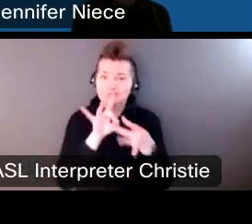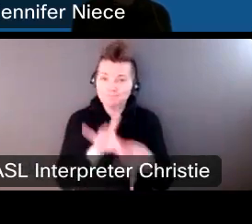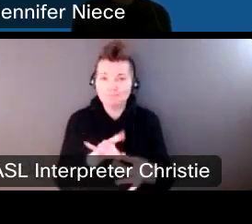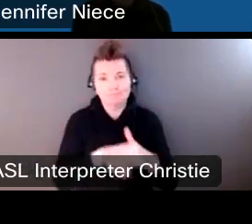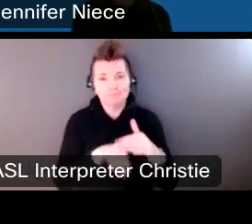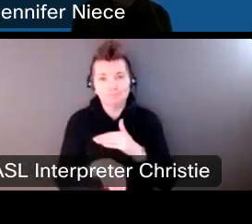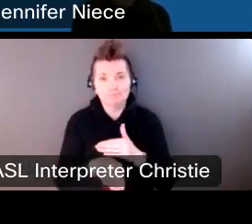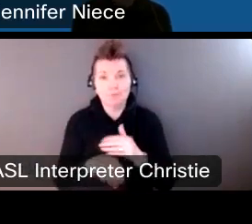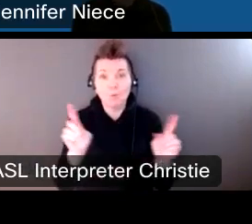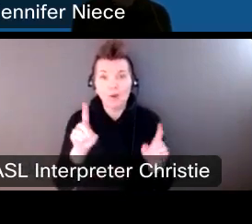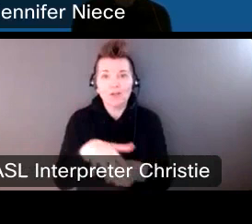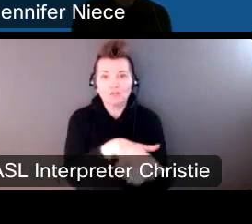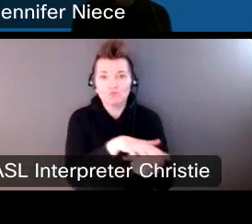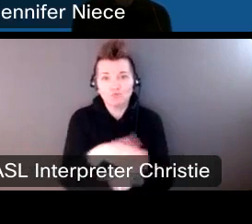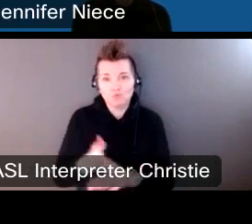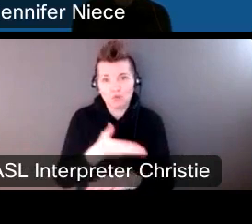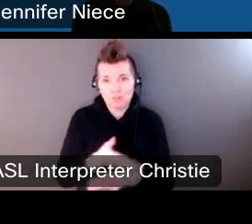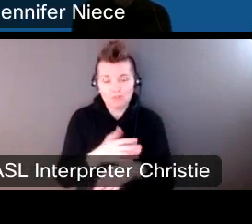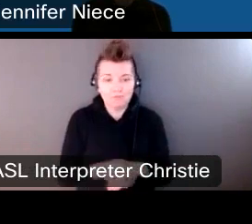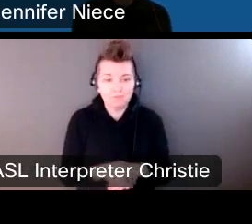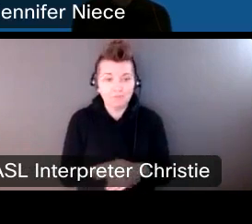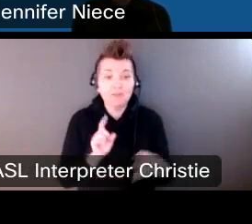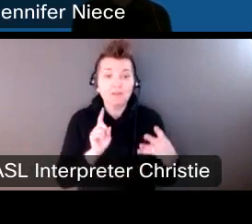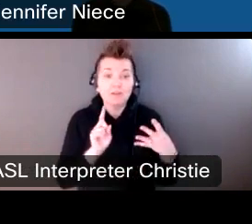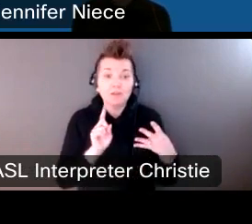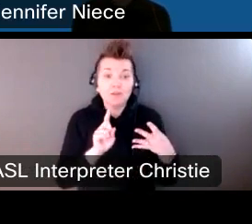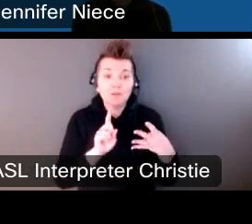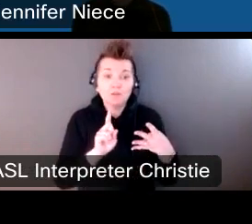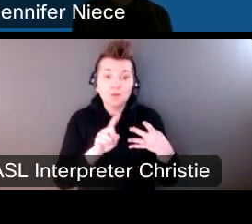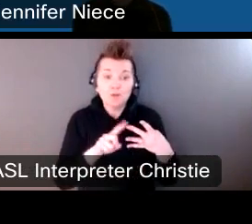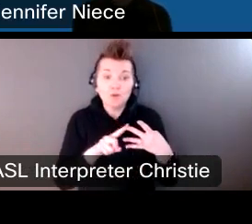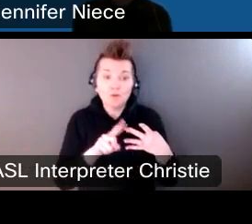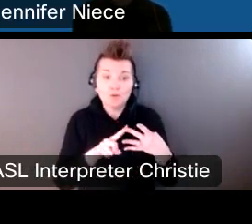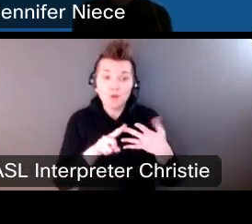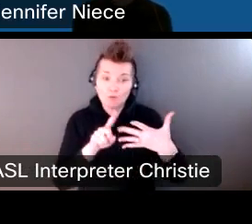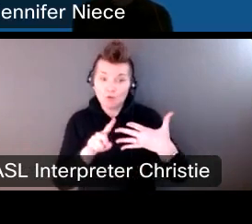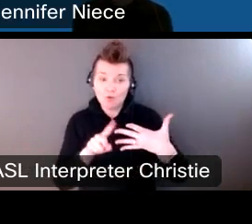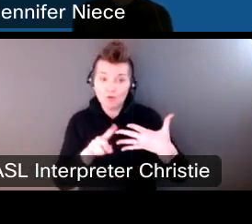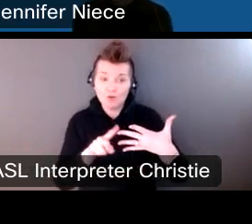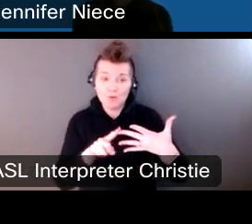The third workstream is training and internal change management with all relevant staff.